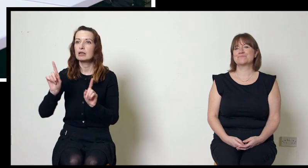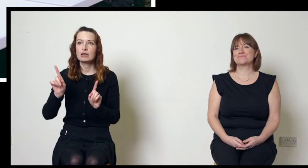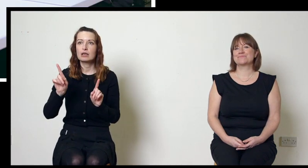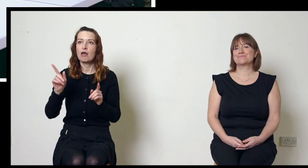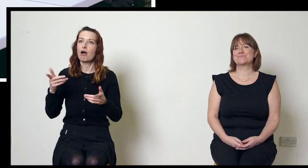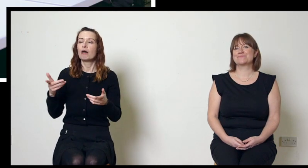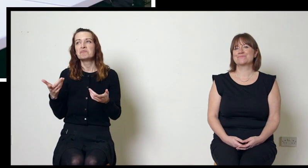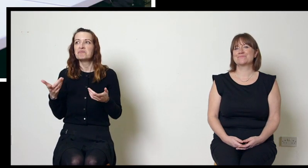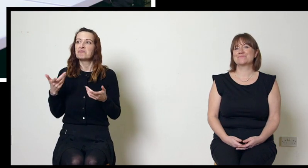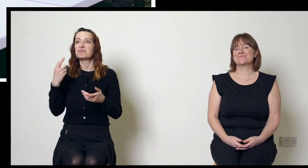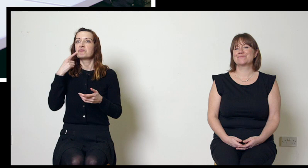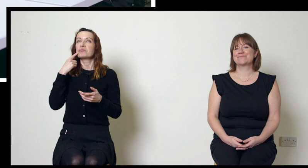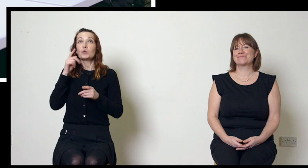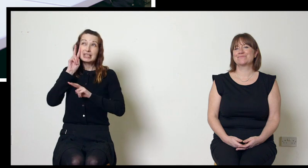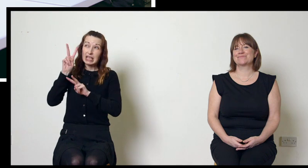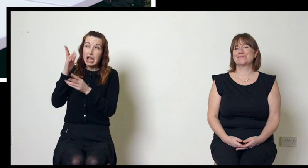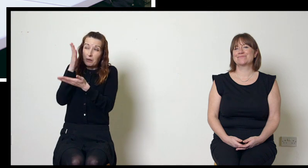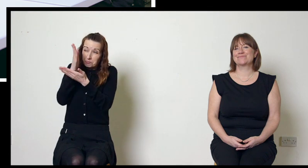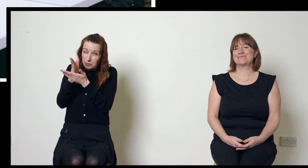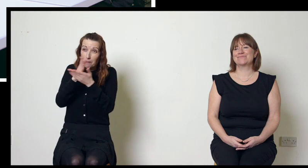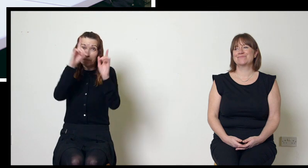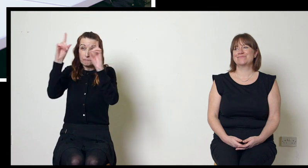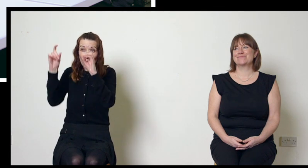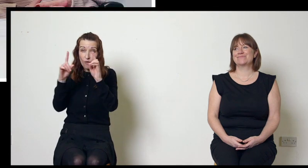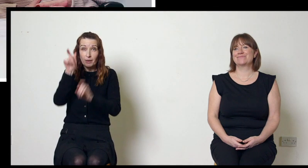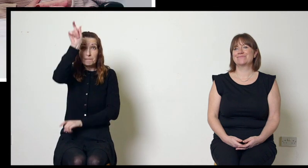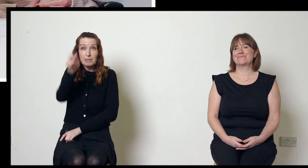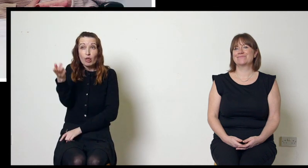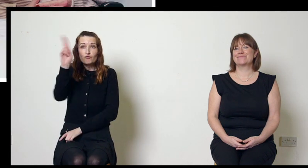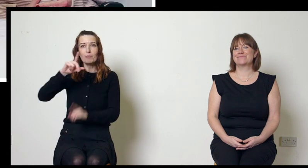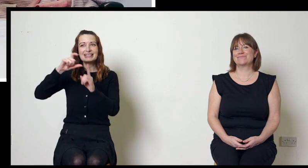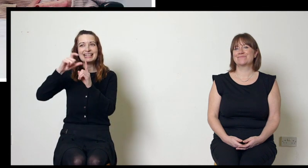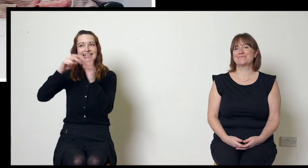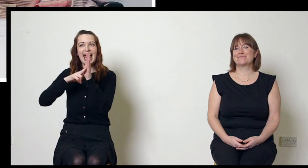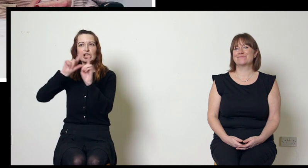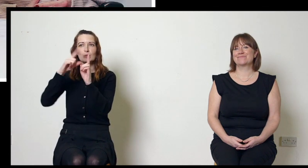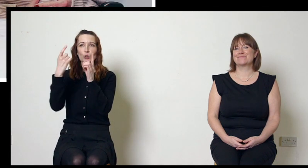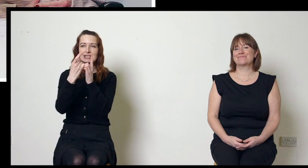So, you would see actual profiles of people from the DDN community almost exalted, I would say,